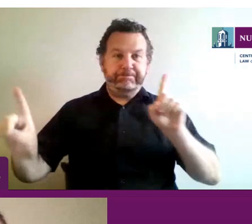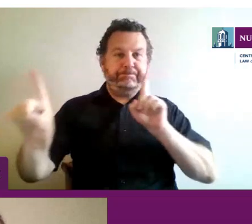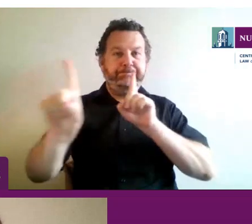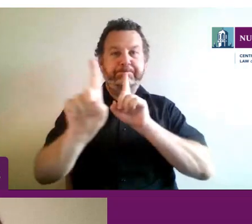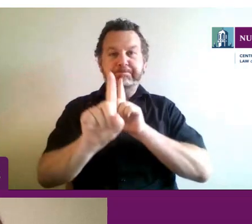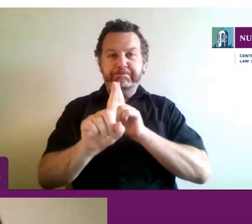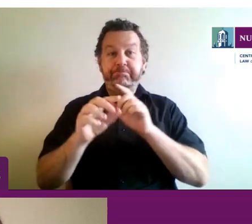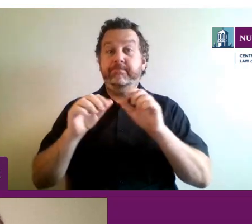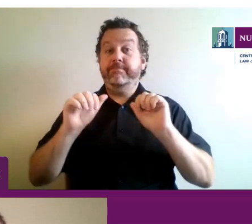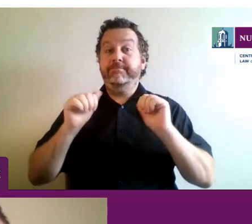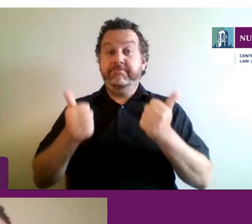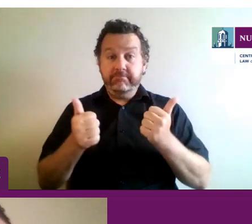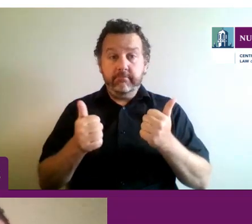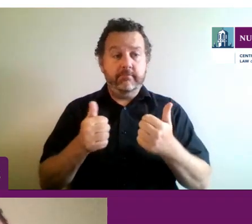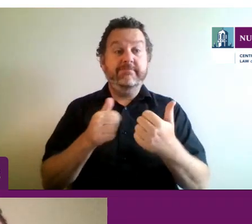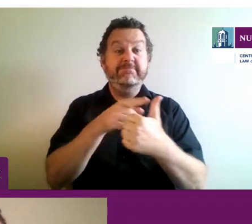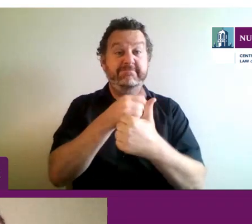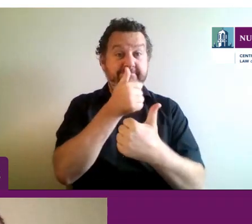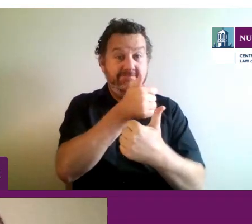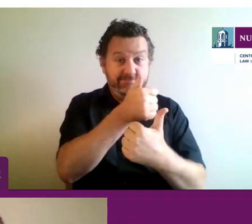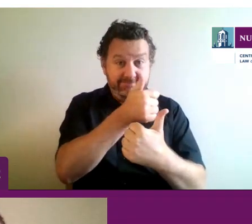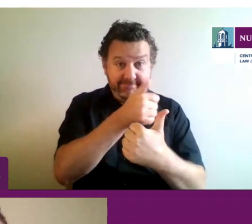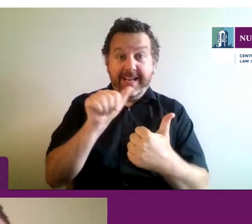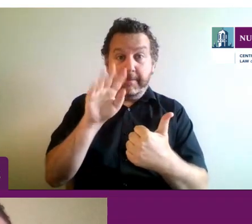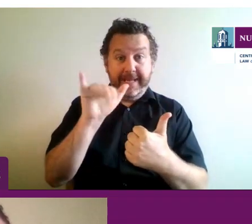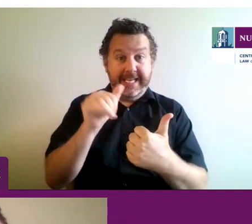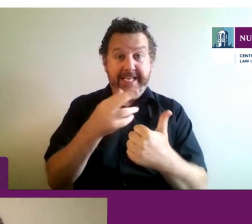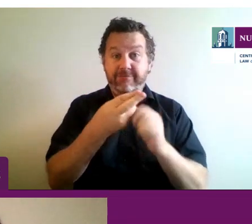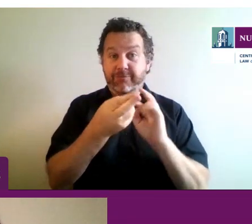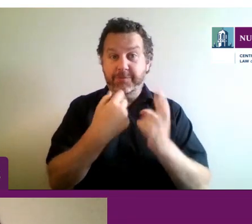are happy to abuse response to that question. Sinéad.